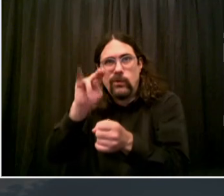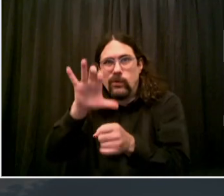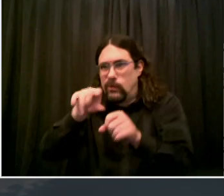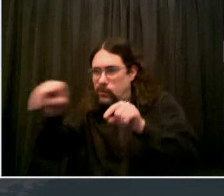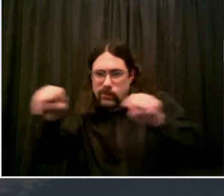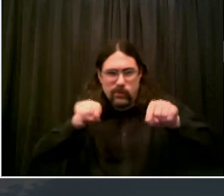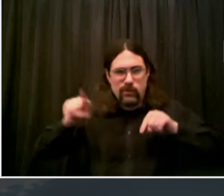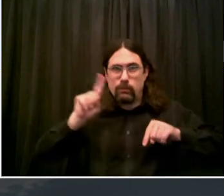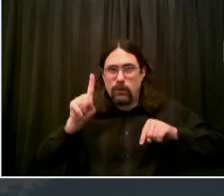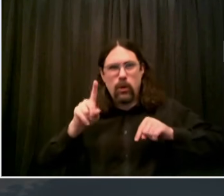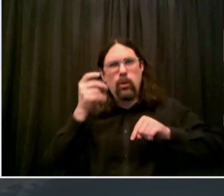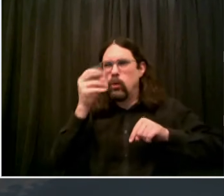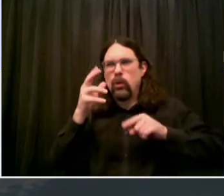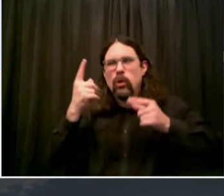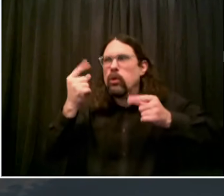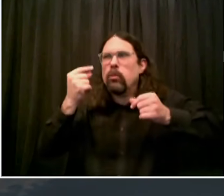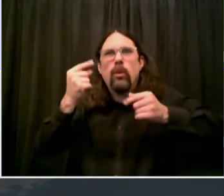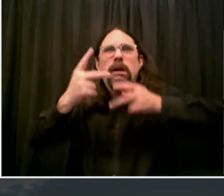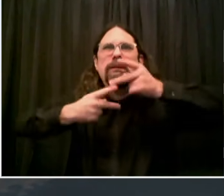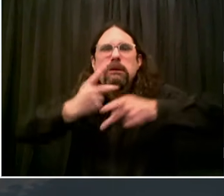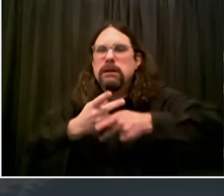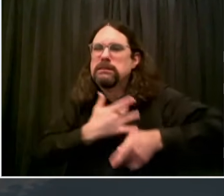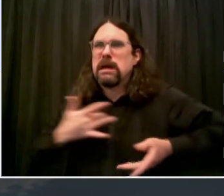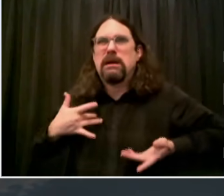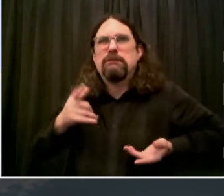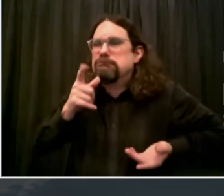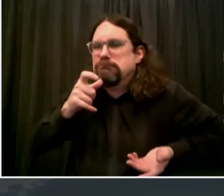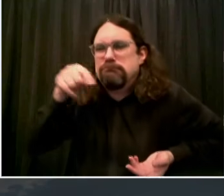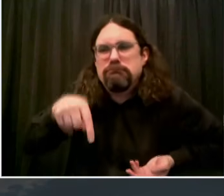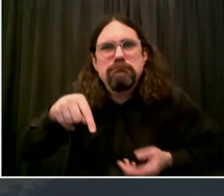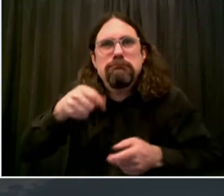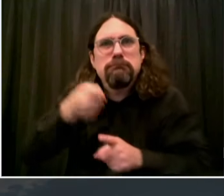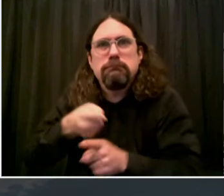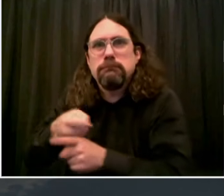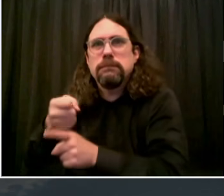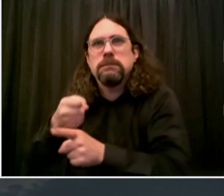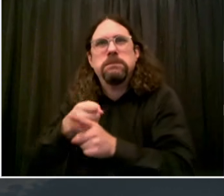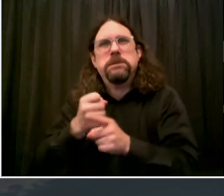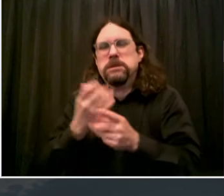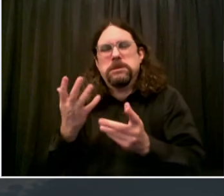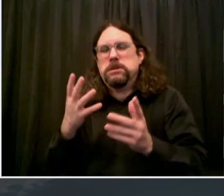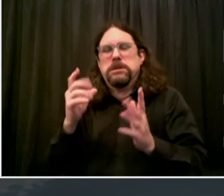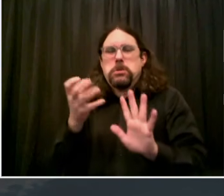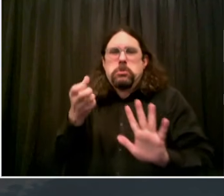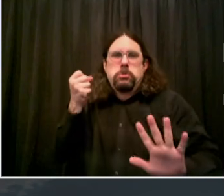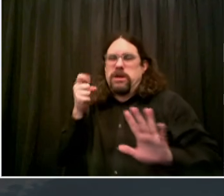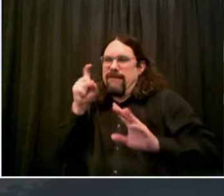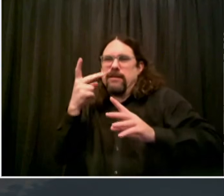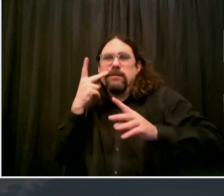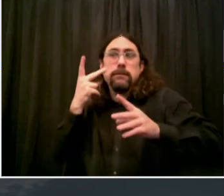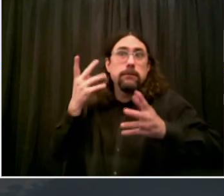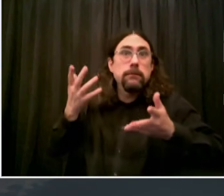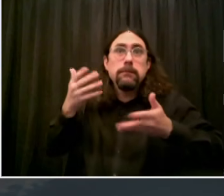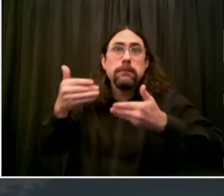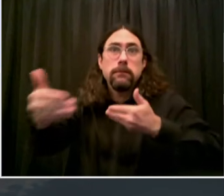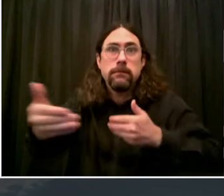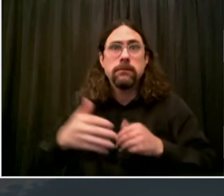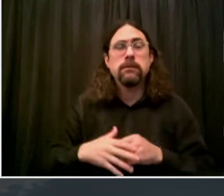EVERY FAMILY MEMBER OUT THERE, YOU SEE THOSE SYMPTOMS, FEVER, RASH, VOMITING, YOU SEE ANY OF THEM,